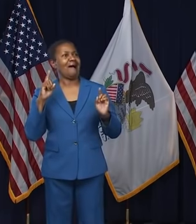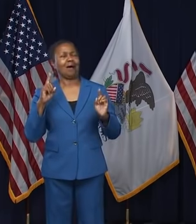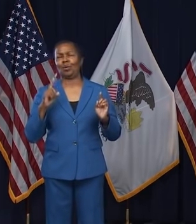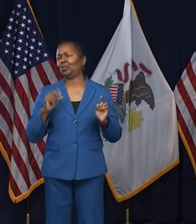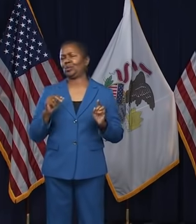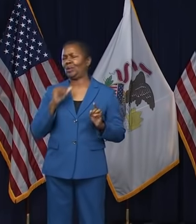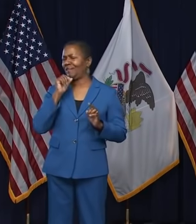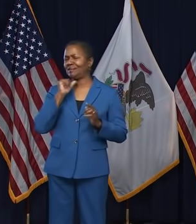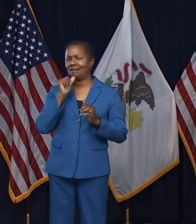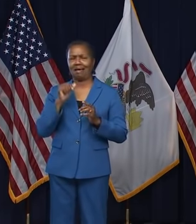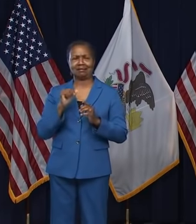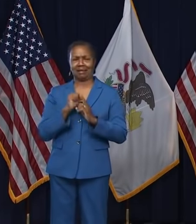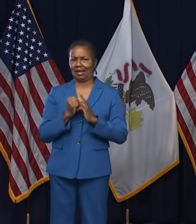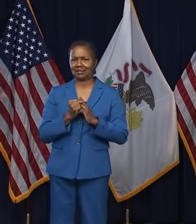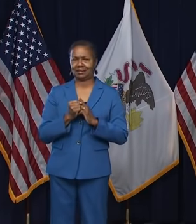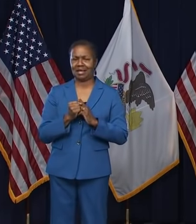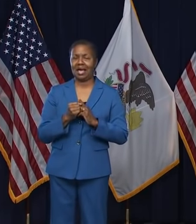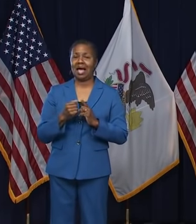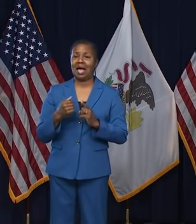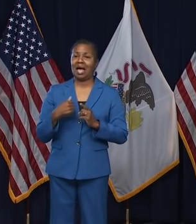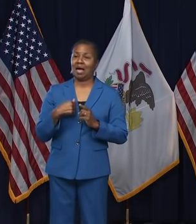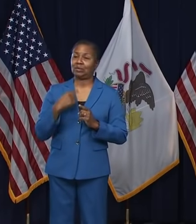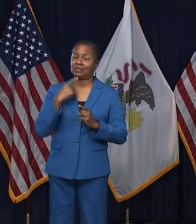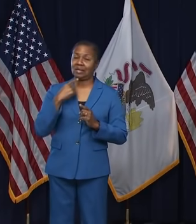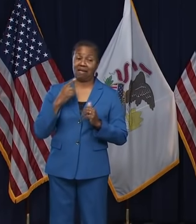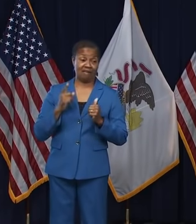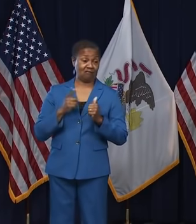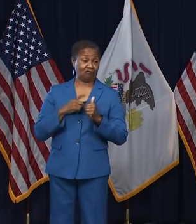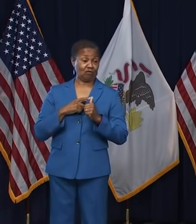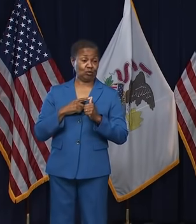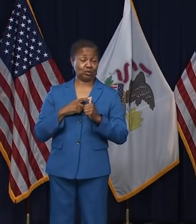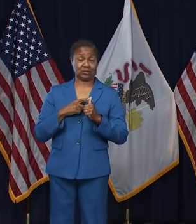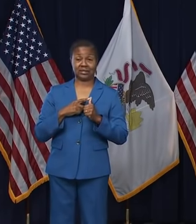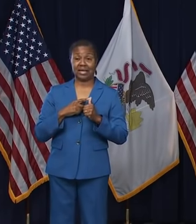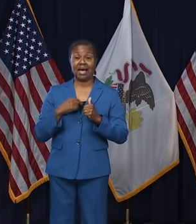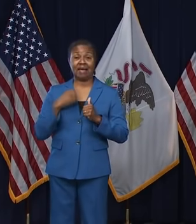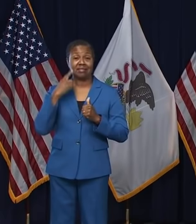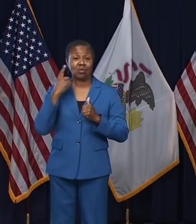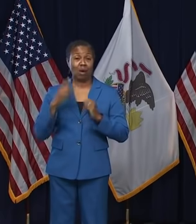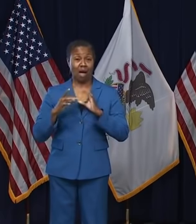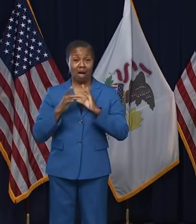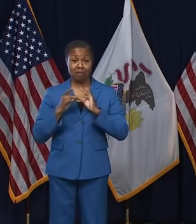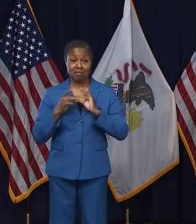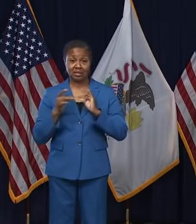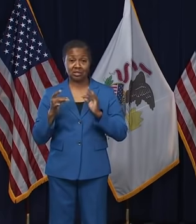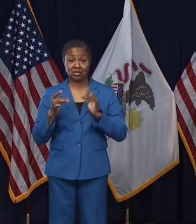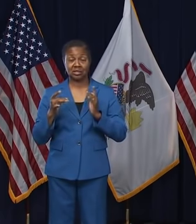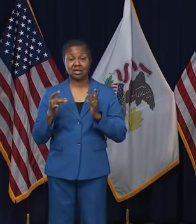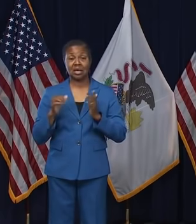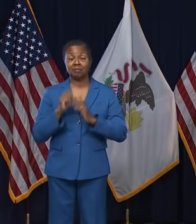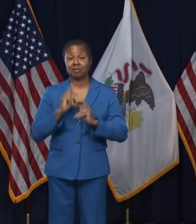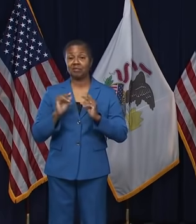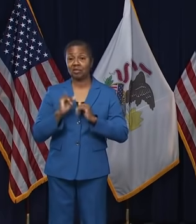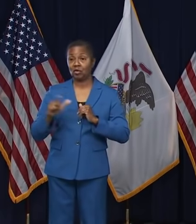accomplish- oh no Hey that's